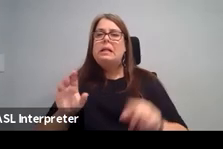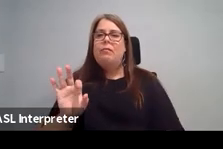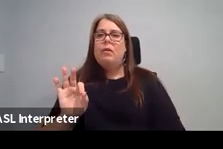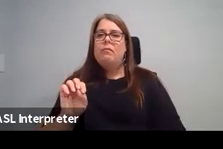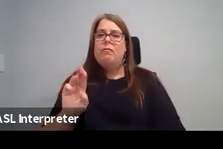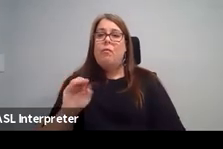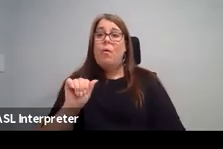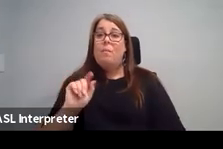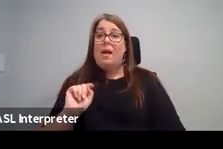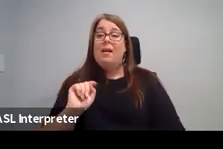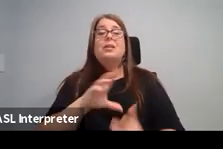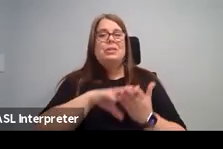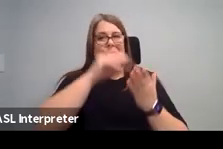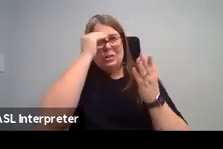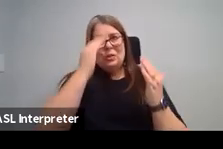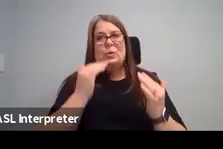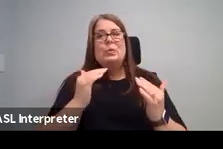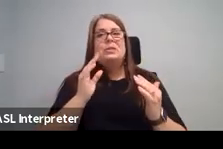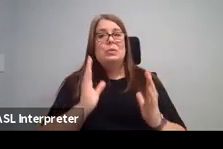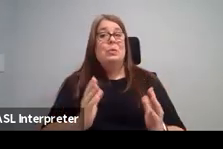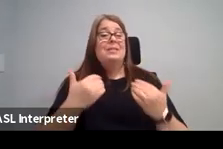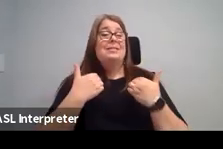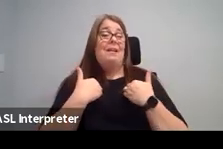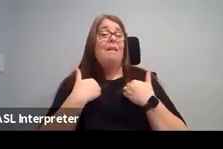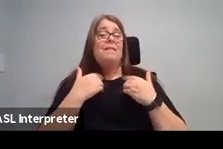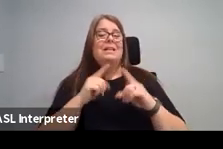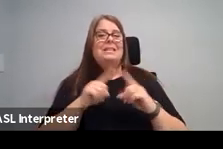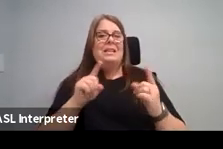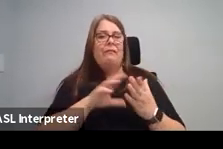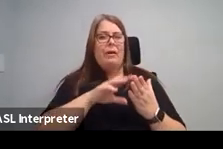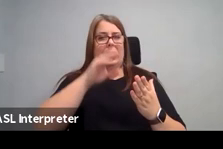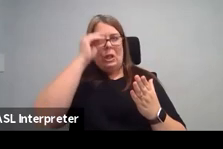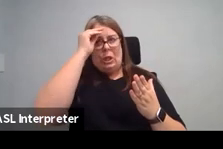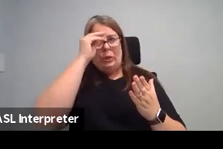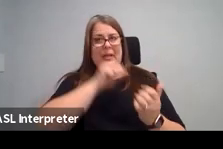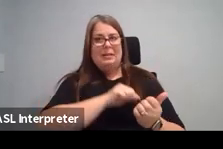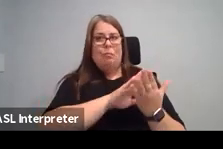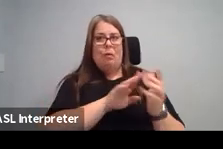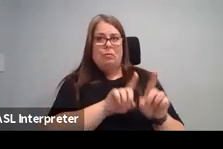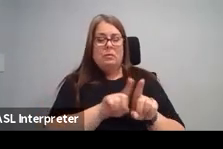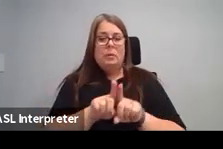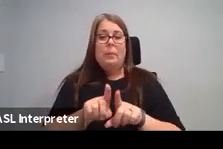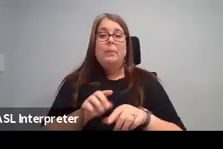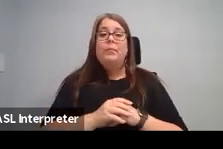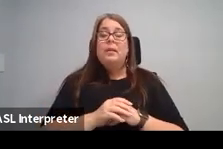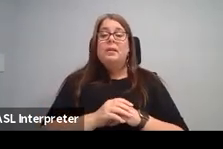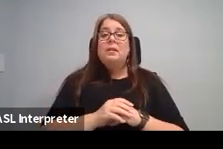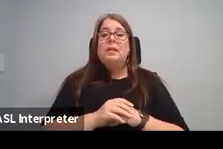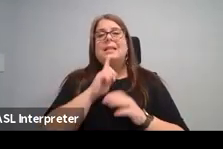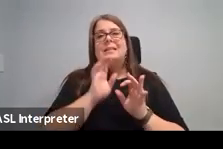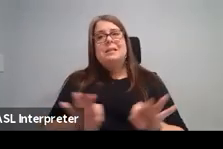Allison Frenzel : So really investing significant time and teaching students how to learn in an online space is important. It's important to be forgiving with yourself.